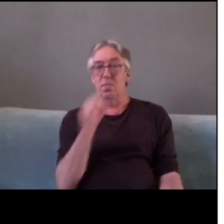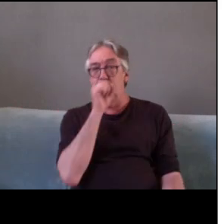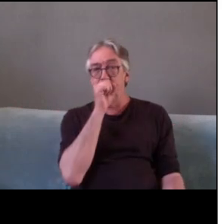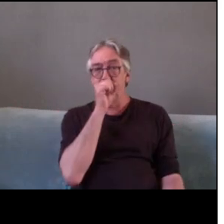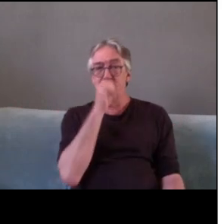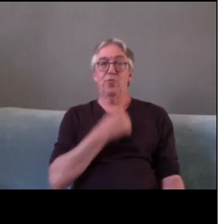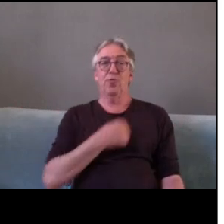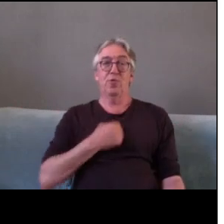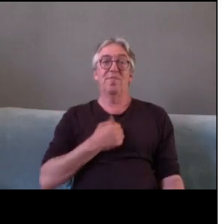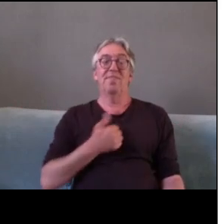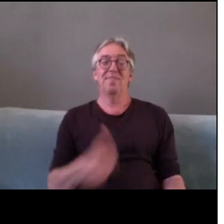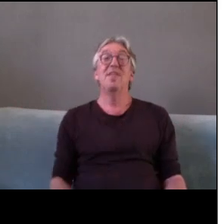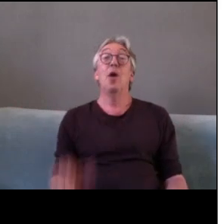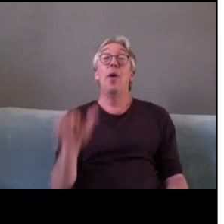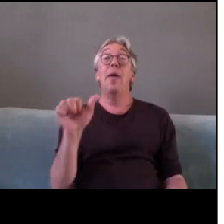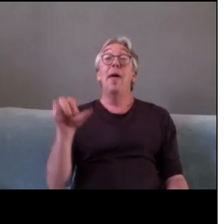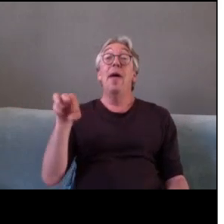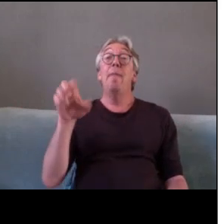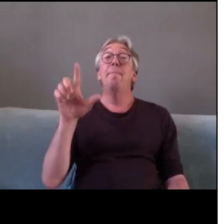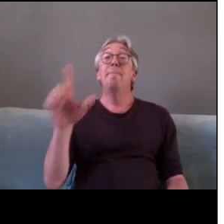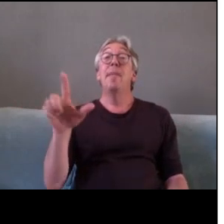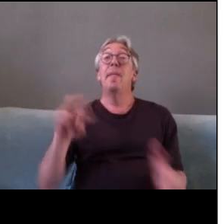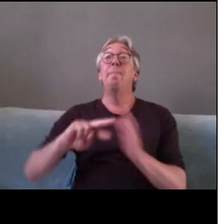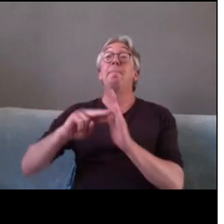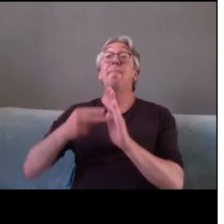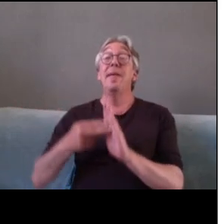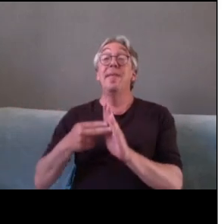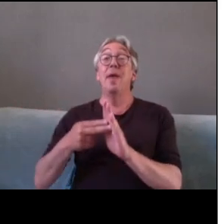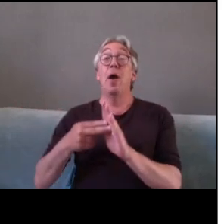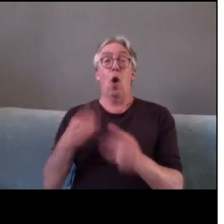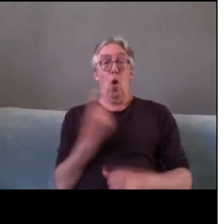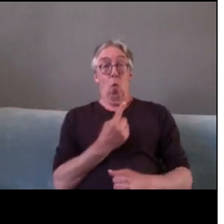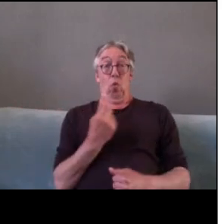...fast and accurate caller location and information in times of emergency.